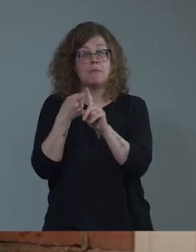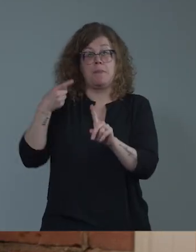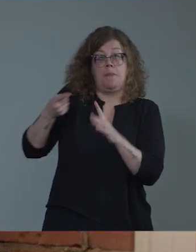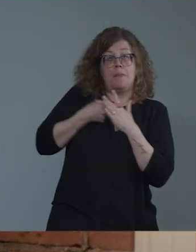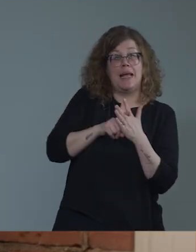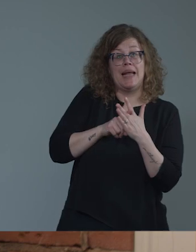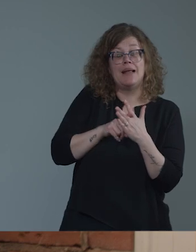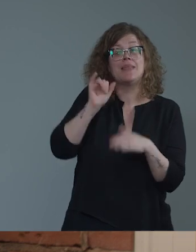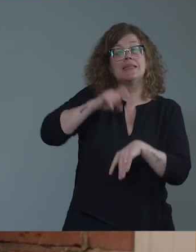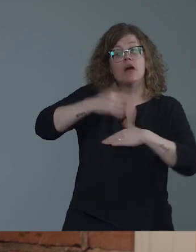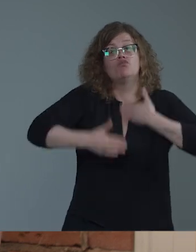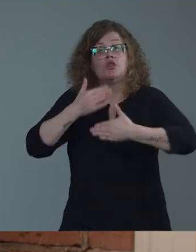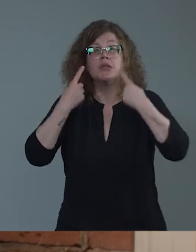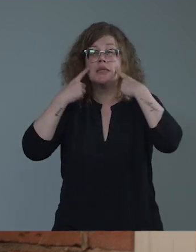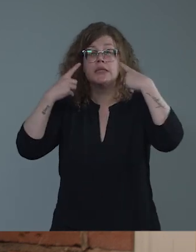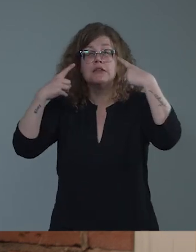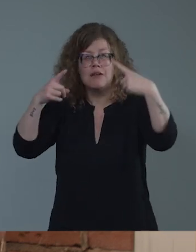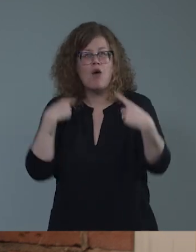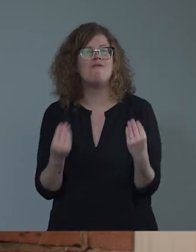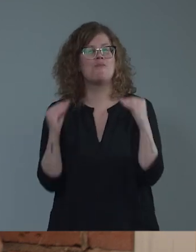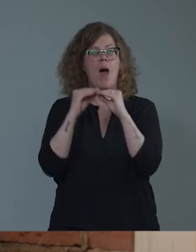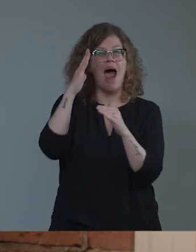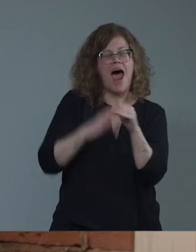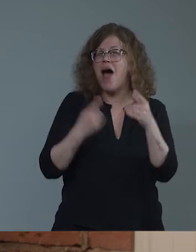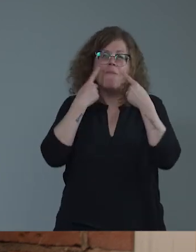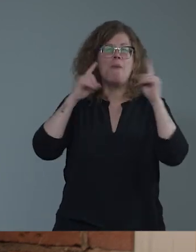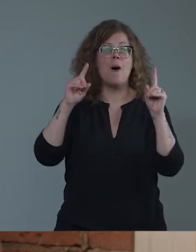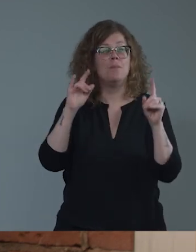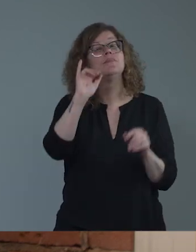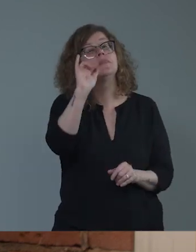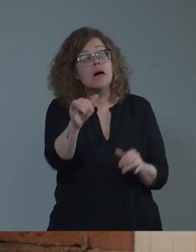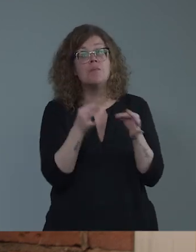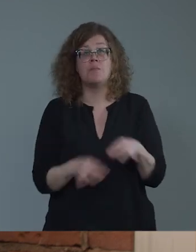So it's an important time to have those conversations up front about what we want